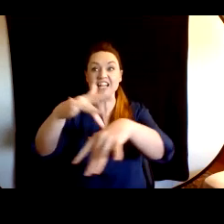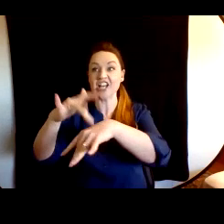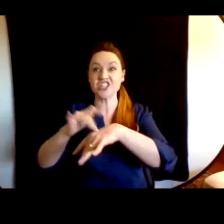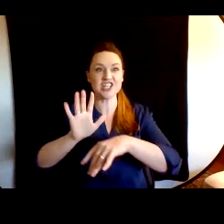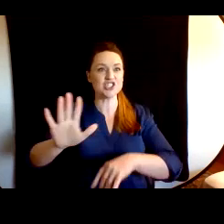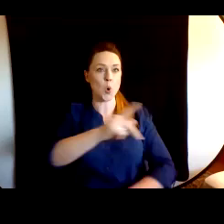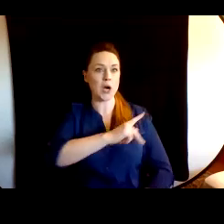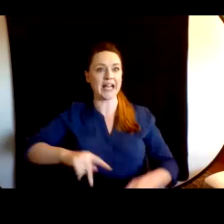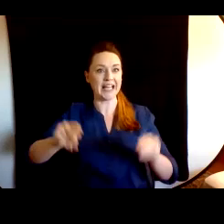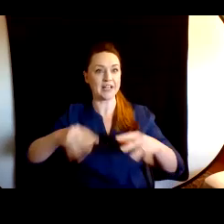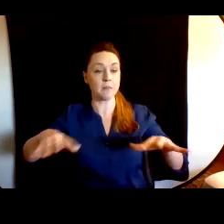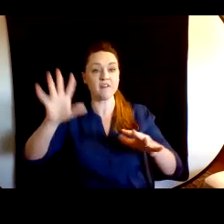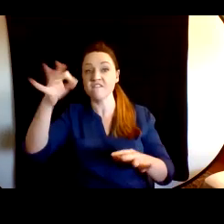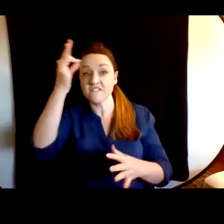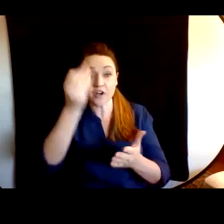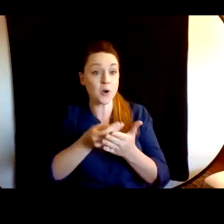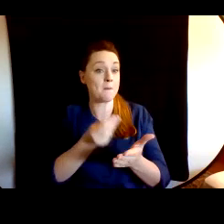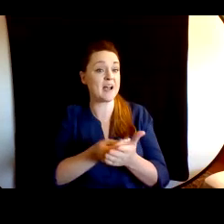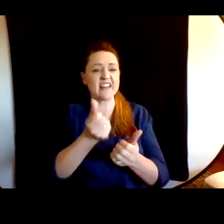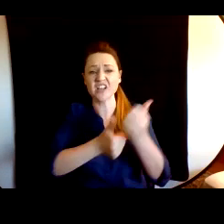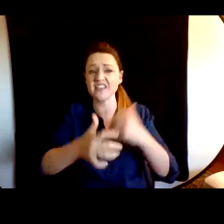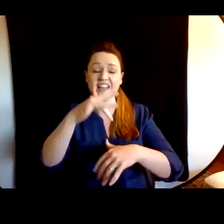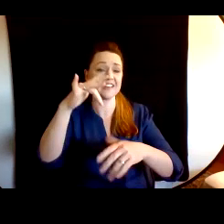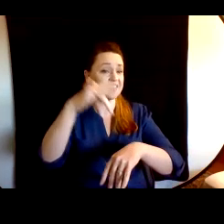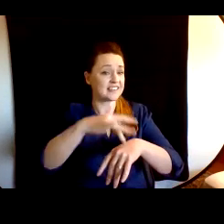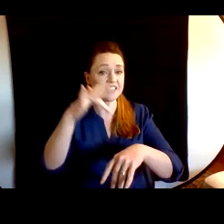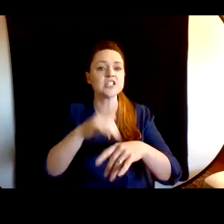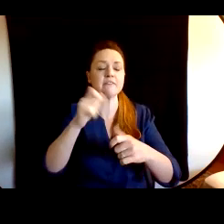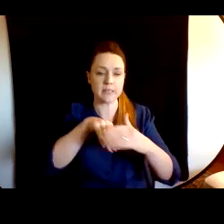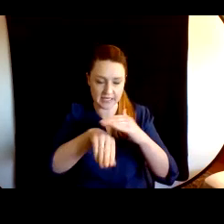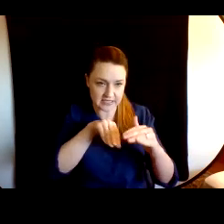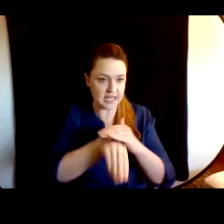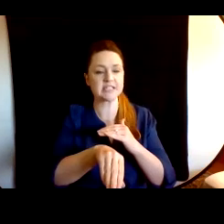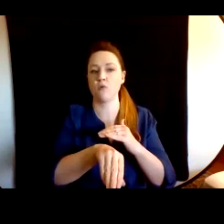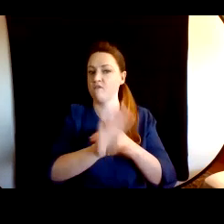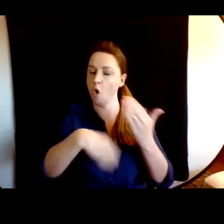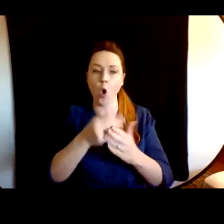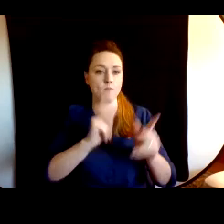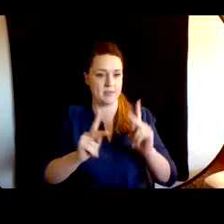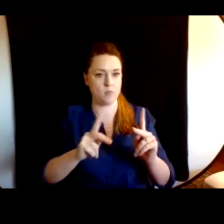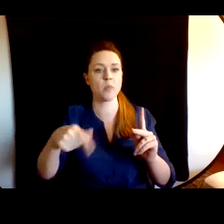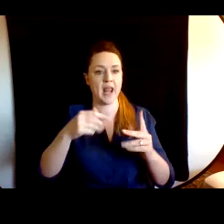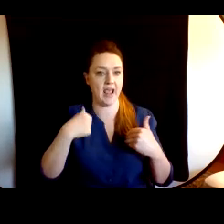everything that federal dollar touches must be made accessible for individuals with disabilities. But when we're talking about the ADA,